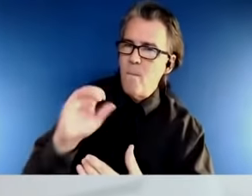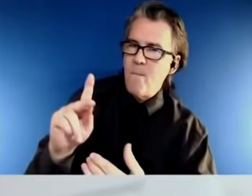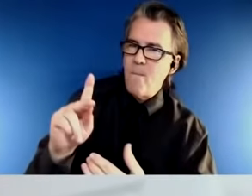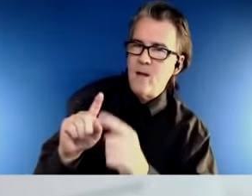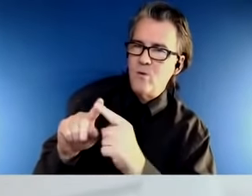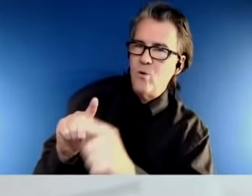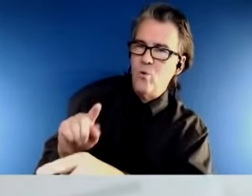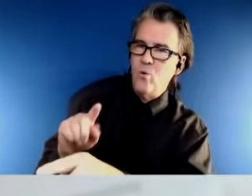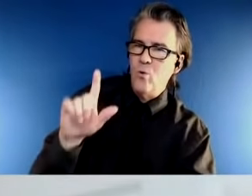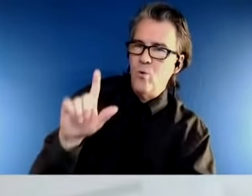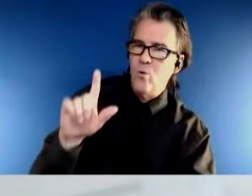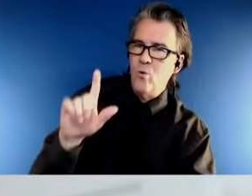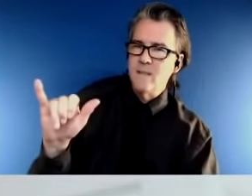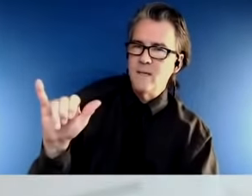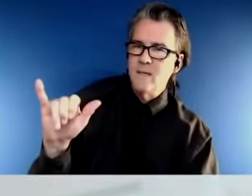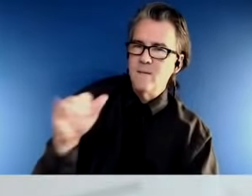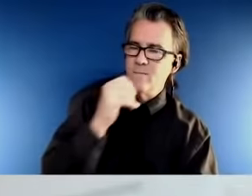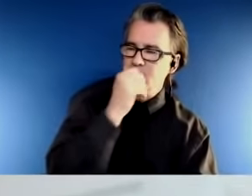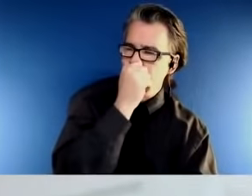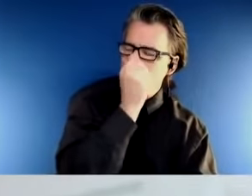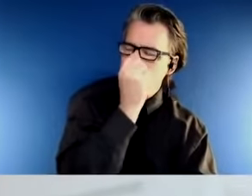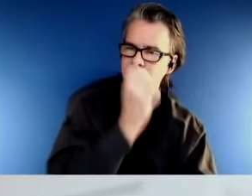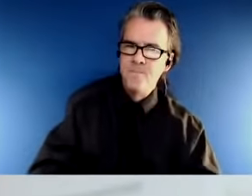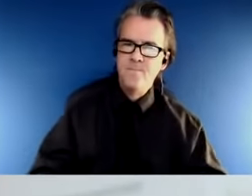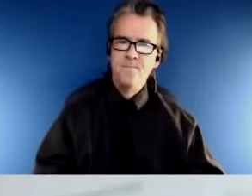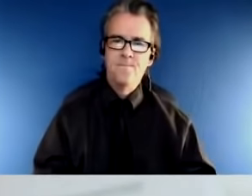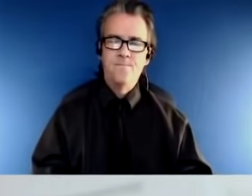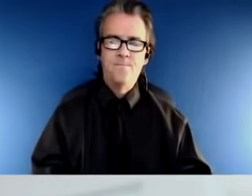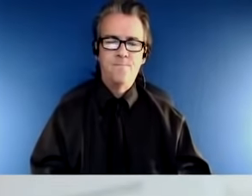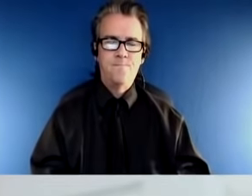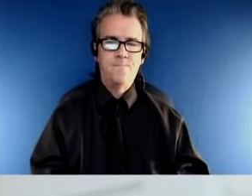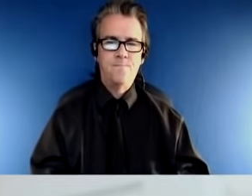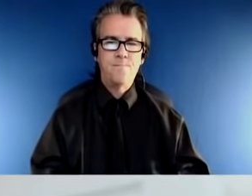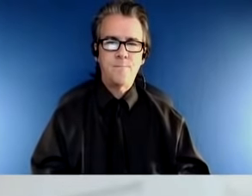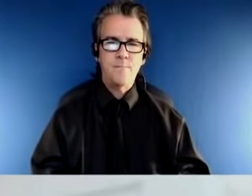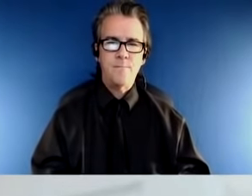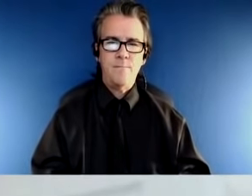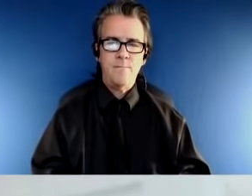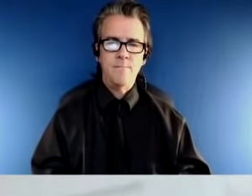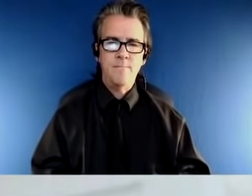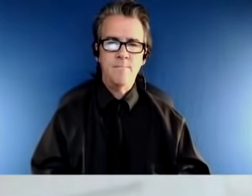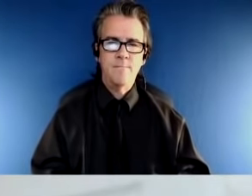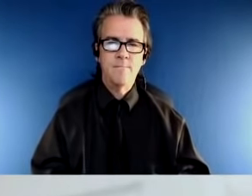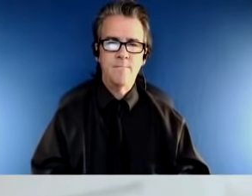So thank you for your questions. Thanks, Mark. Vanessa, anything you want to add to that?